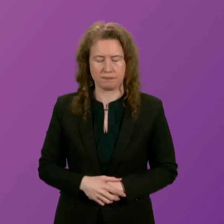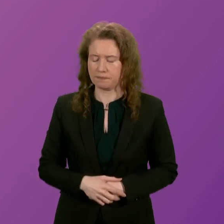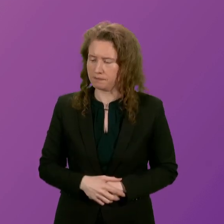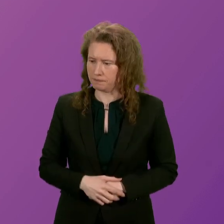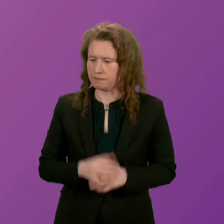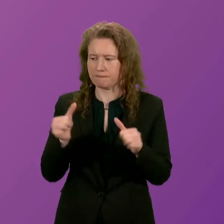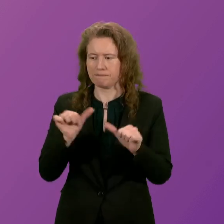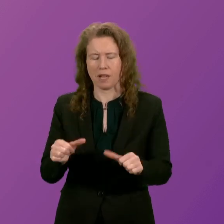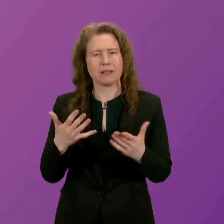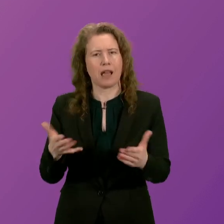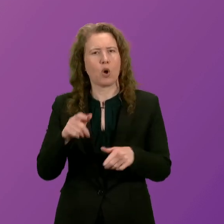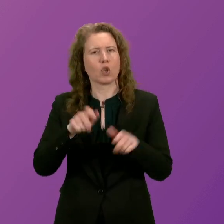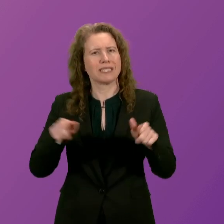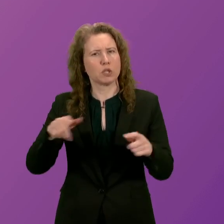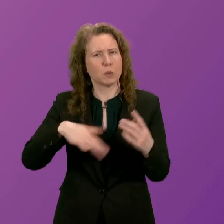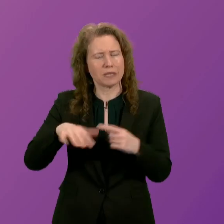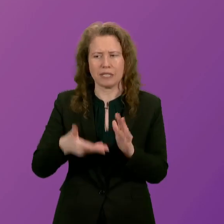We move to constituency and general supplementaries.